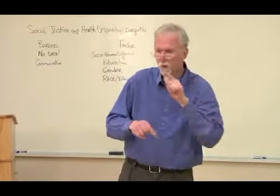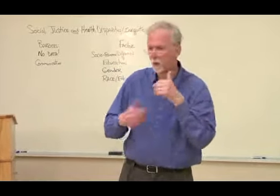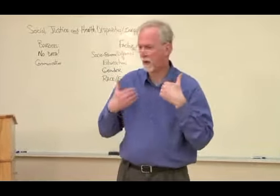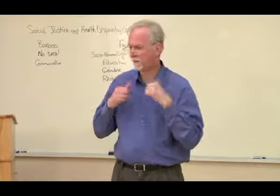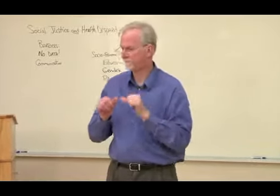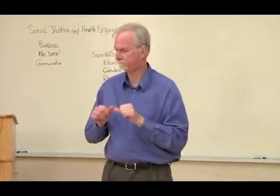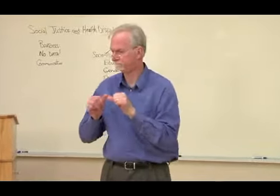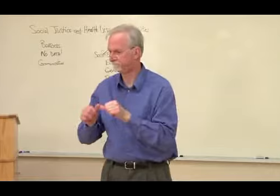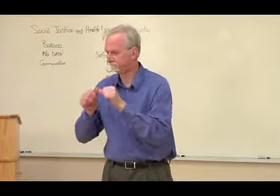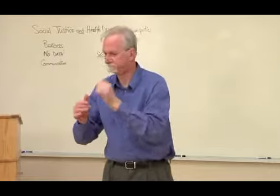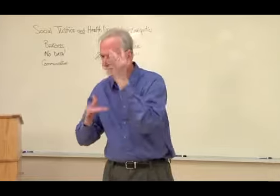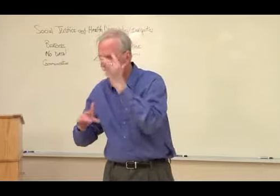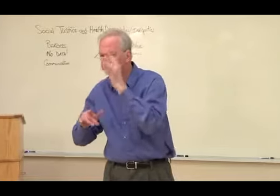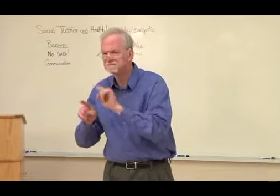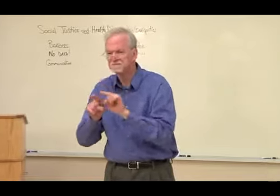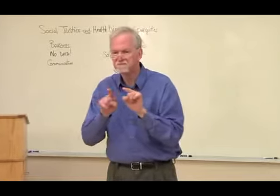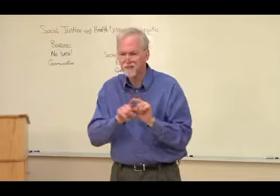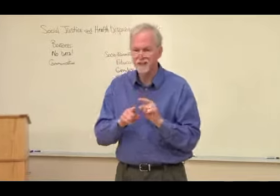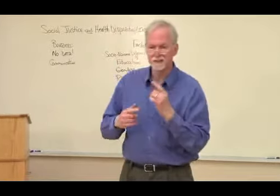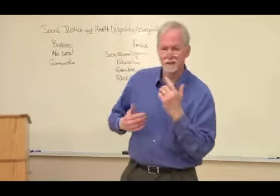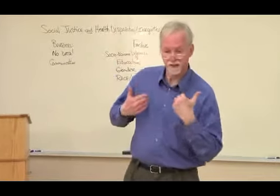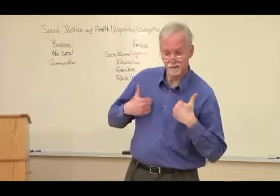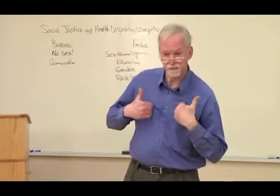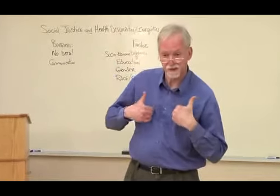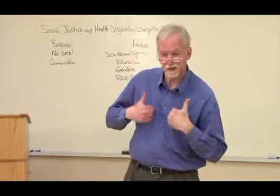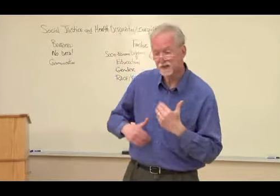who have chronic diseases like asthma,